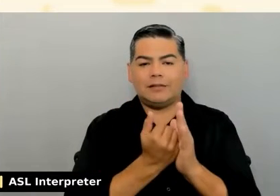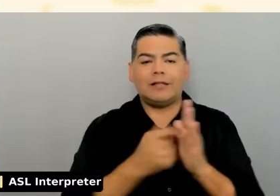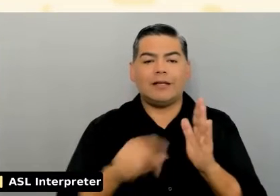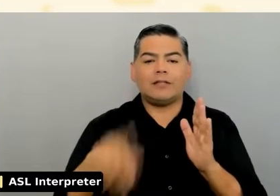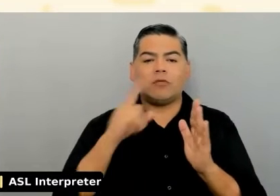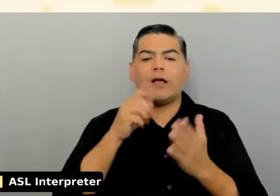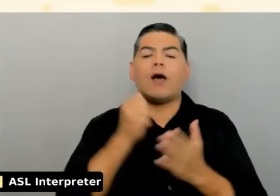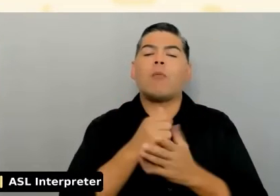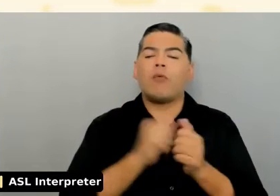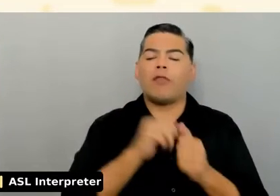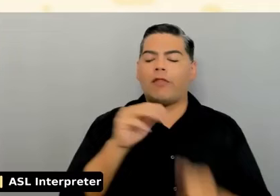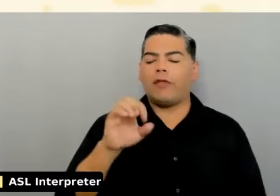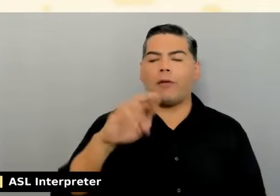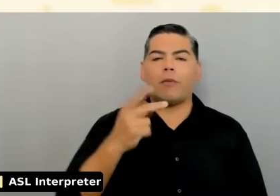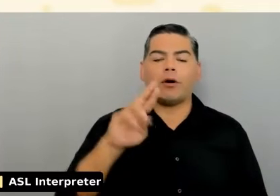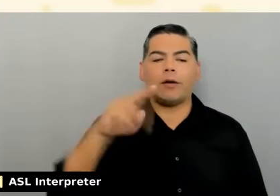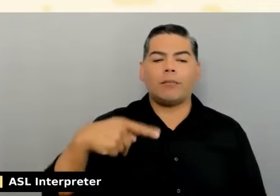And they have a valid href attribute.